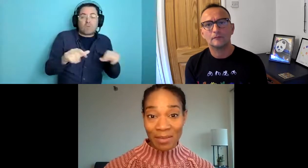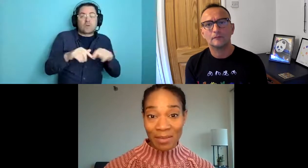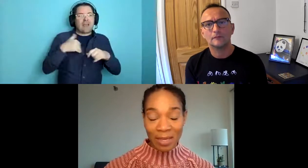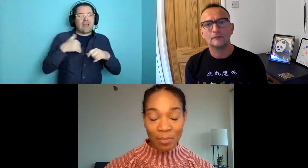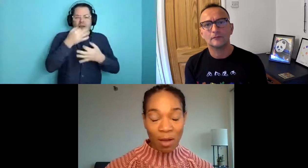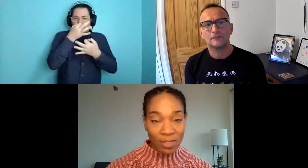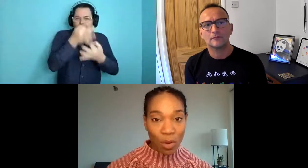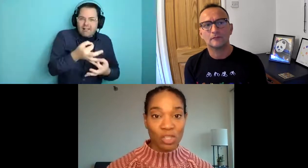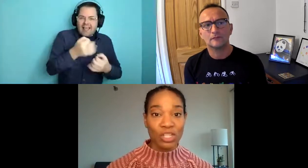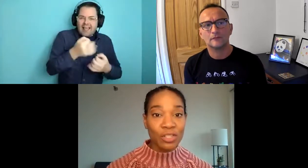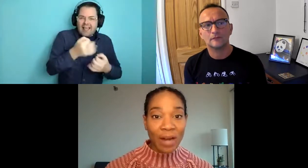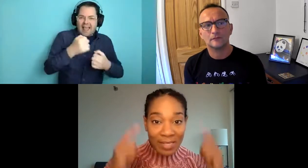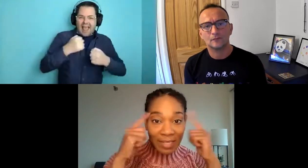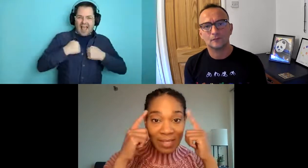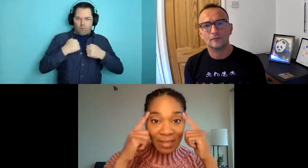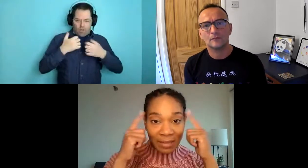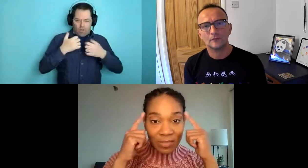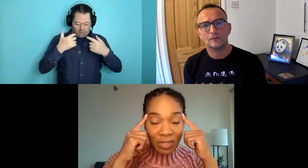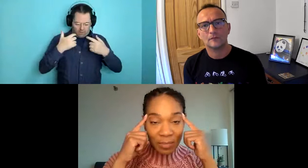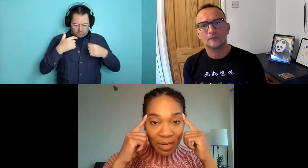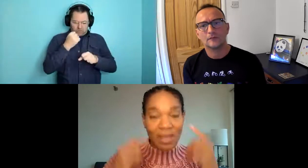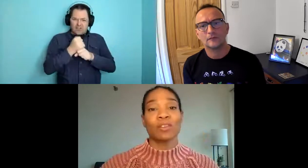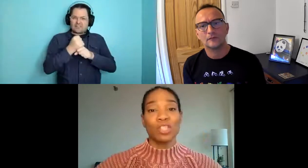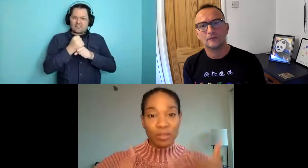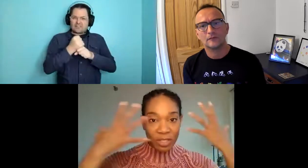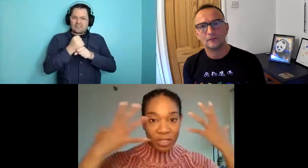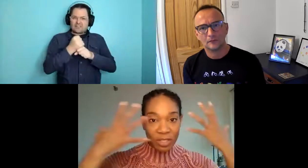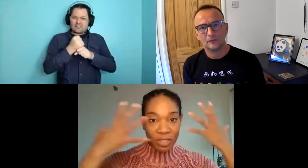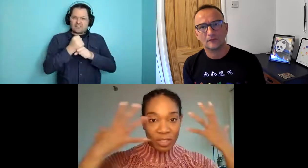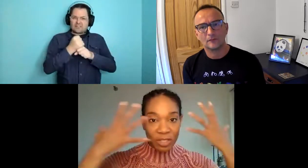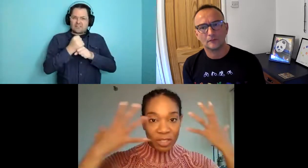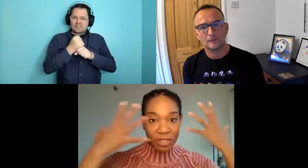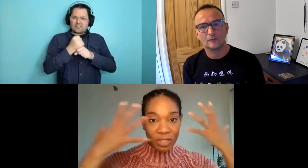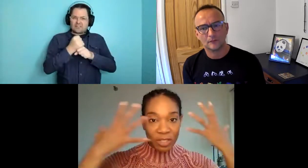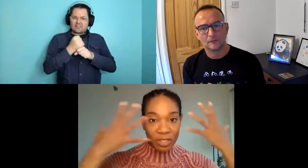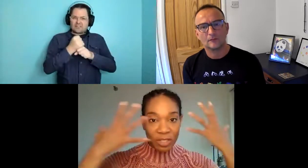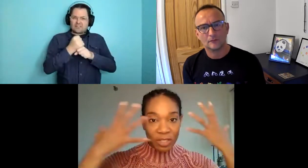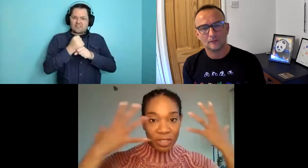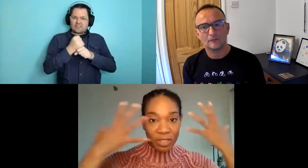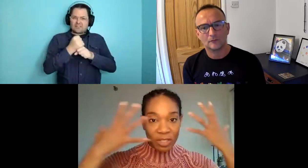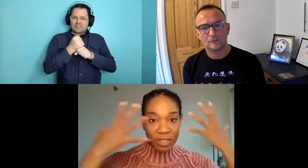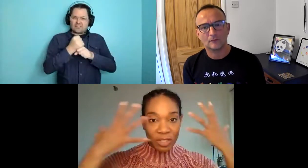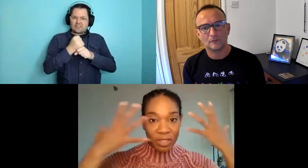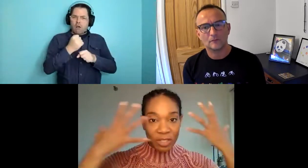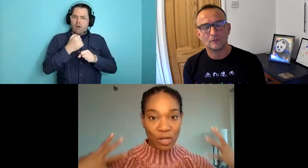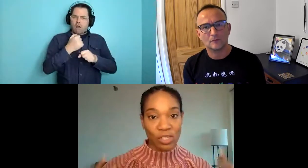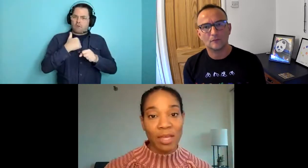That is_the reason of writing this diction, it's to bring the visibility to celebrate the many identities